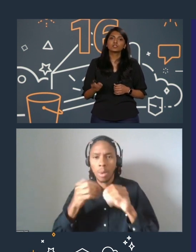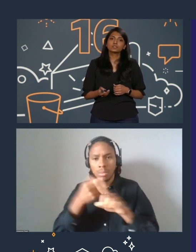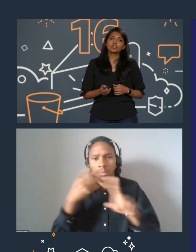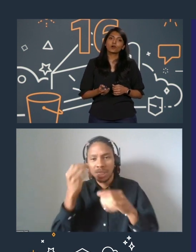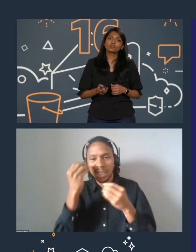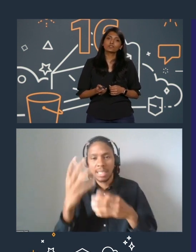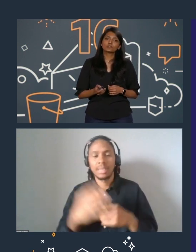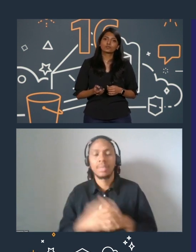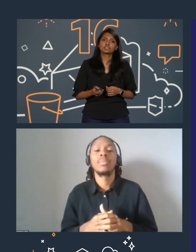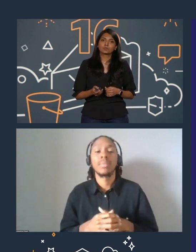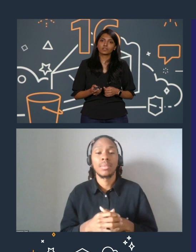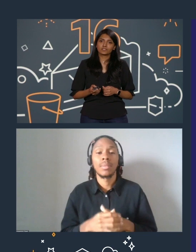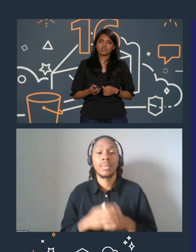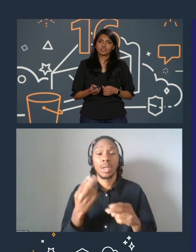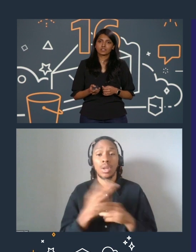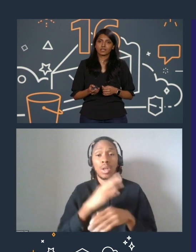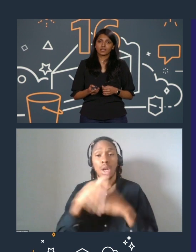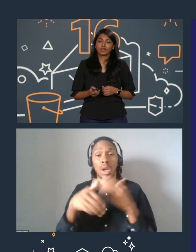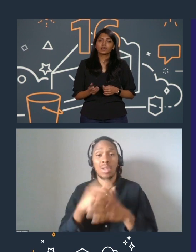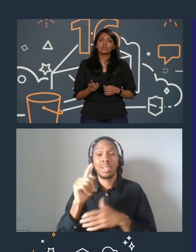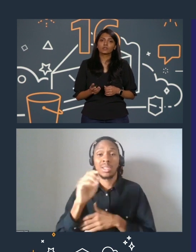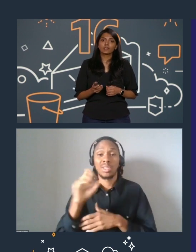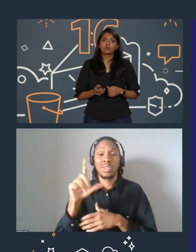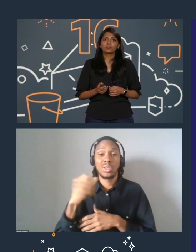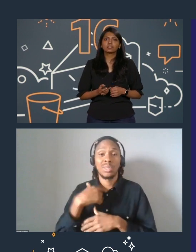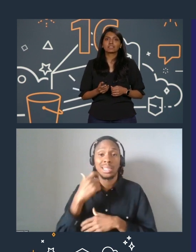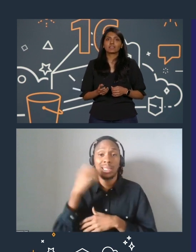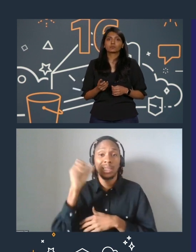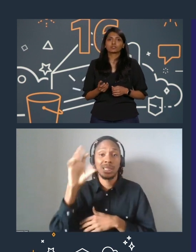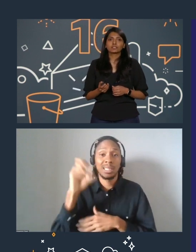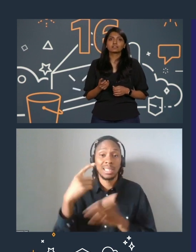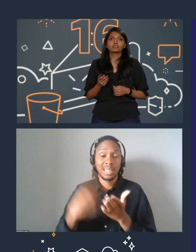Using all of the tools that we have discussed today, you can now build a protected